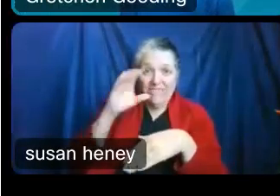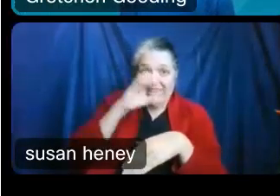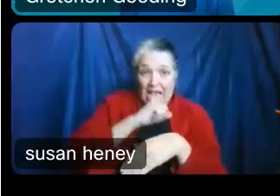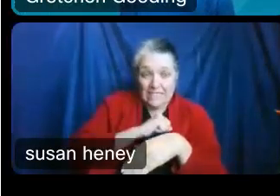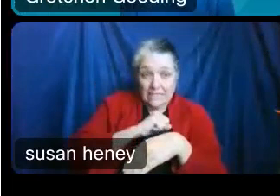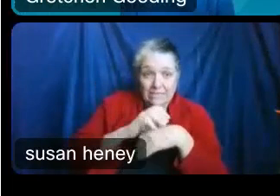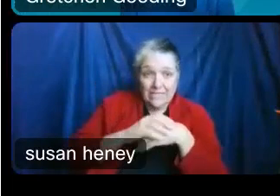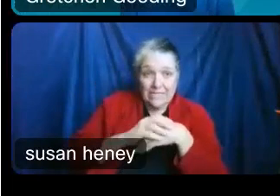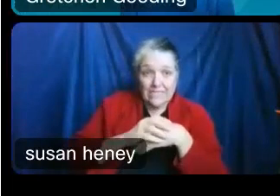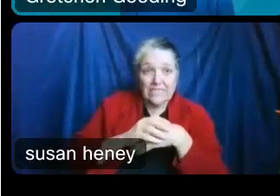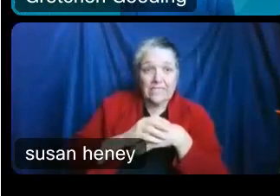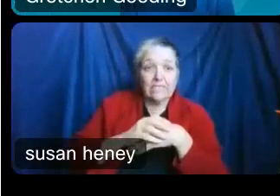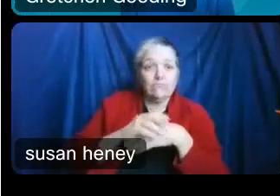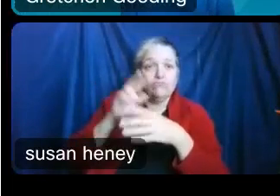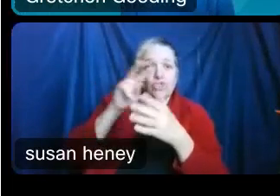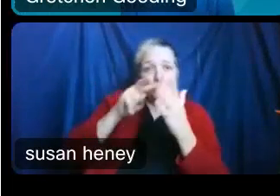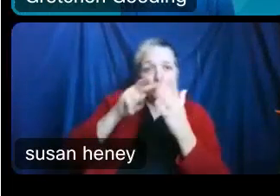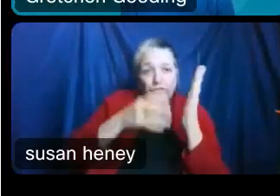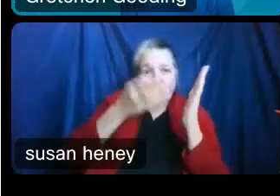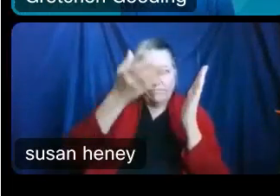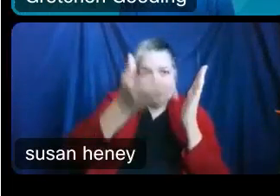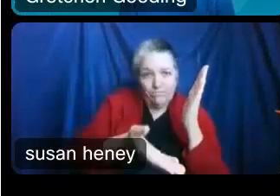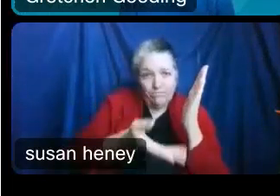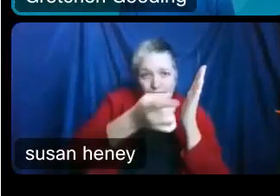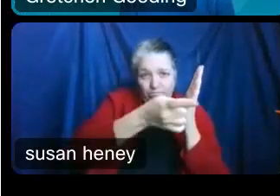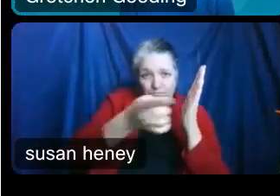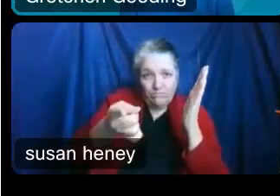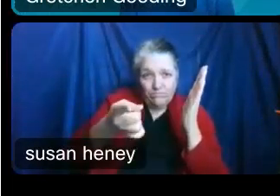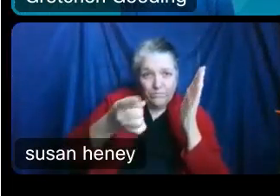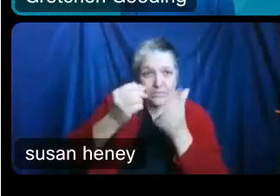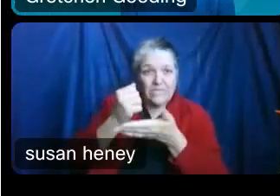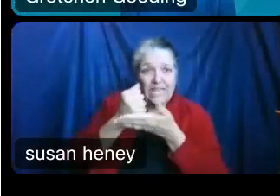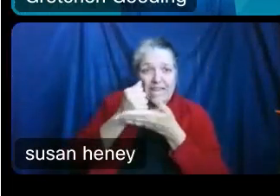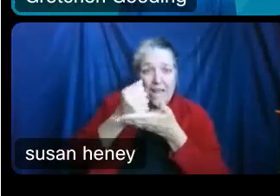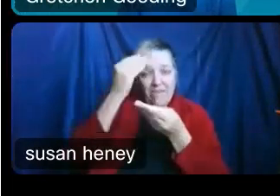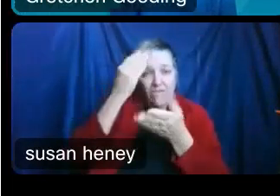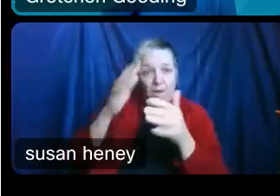collected through the ACS help inform how trillions of dollars in federal funds are